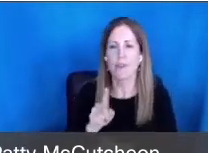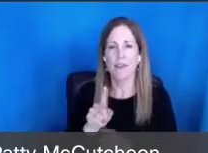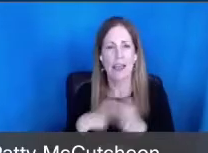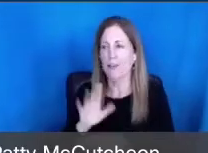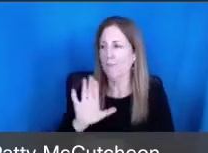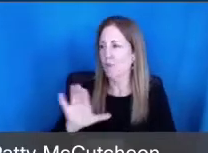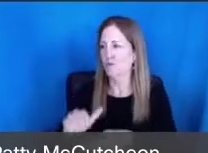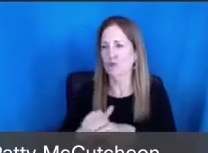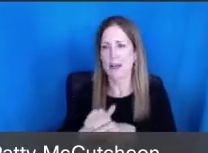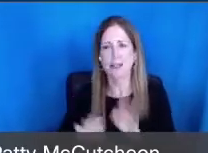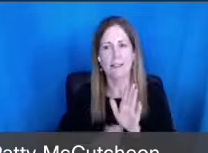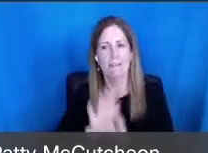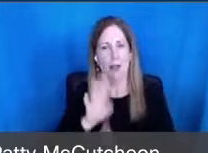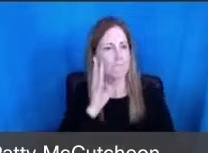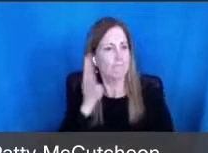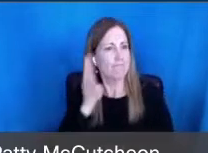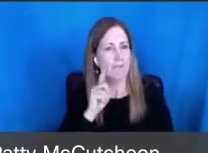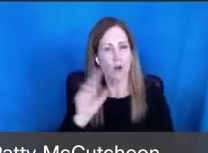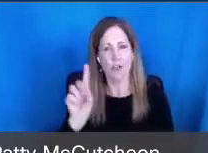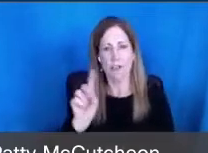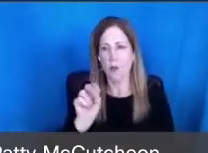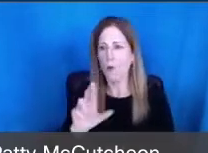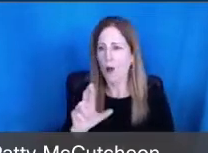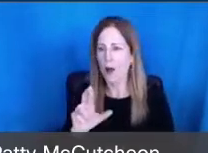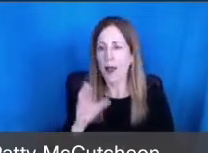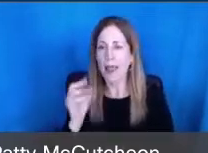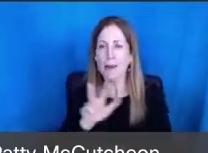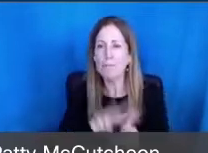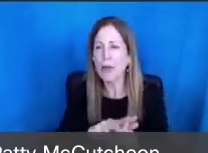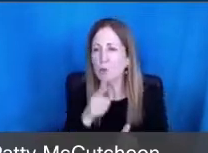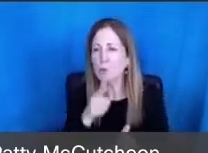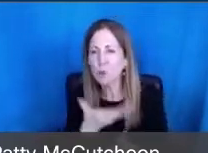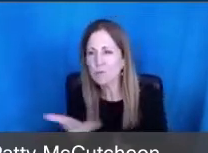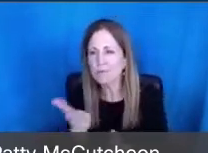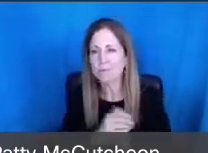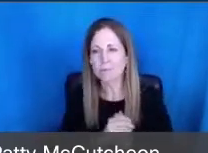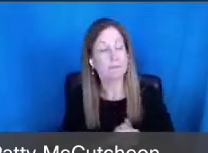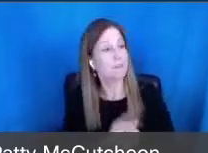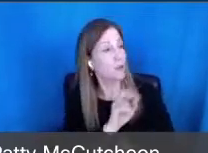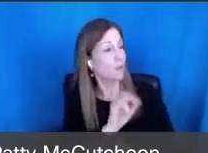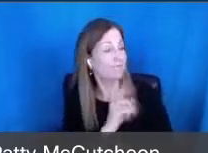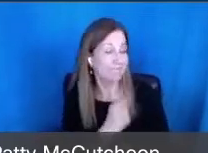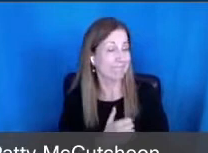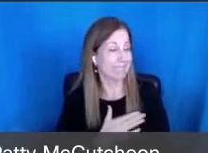you develop for DOR, and who's it for? [Tori] Sure, I'd love to. So at the Department of Revenue,